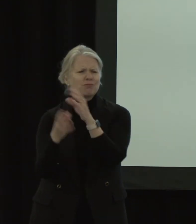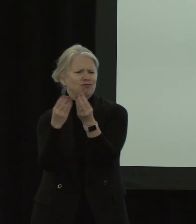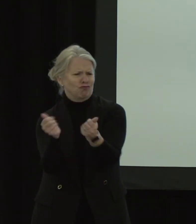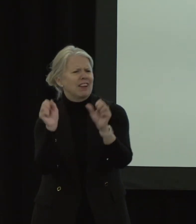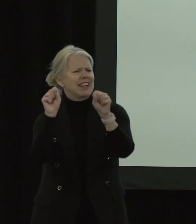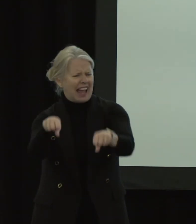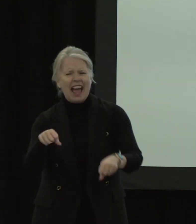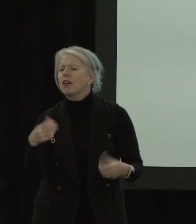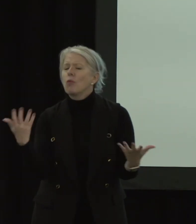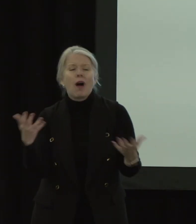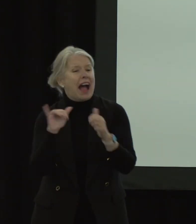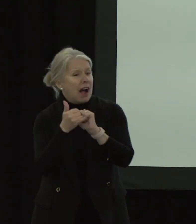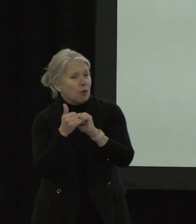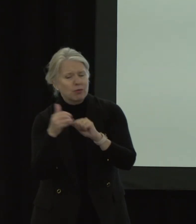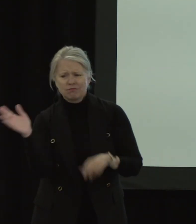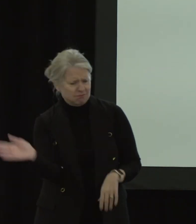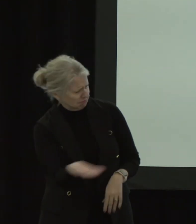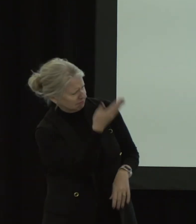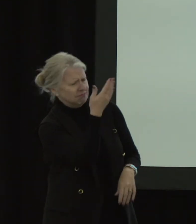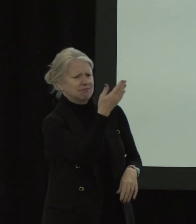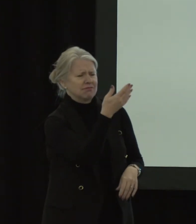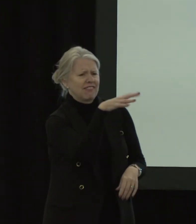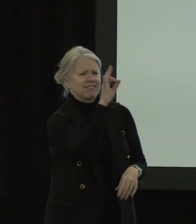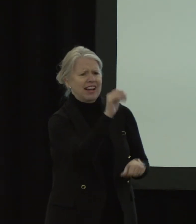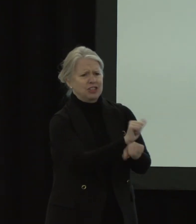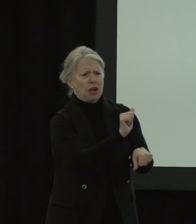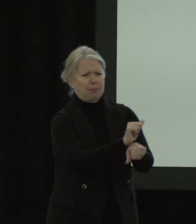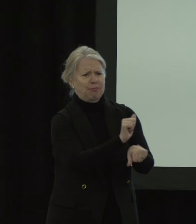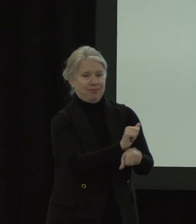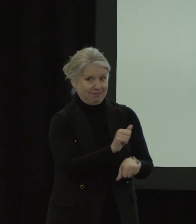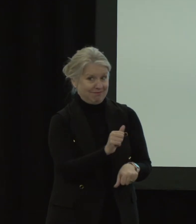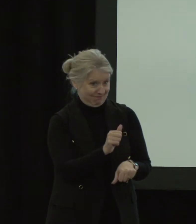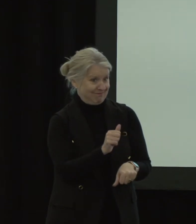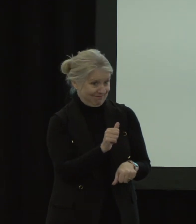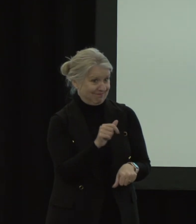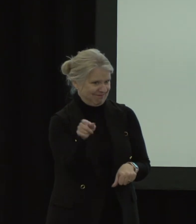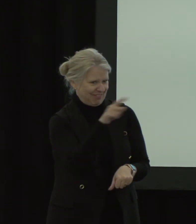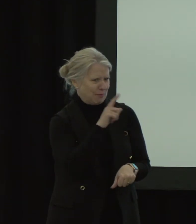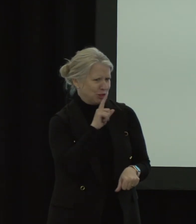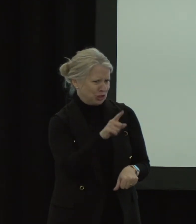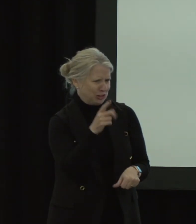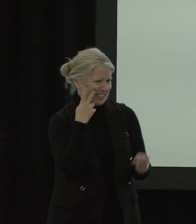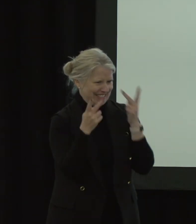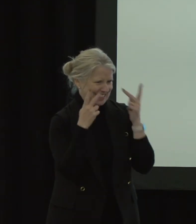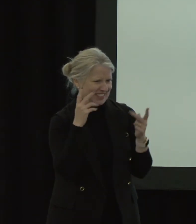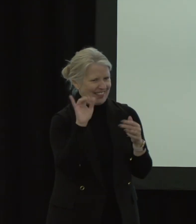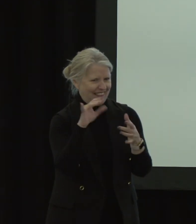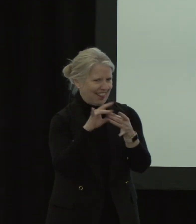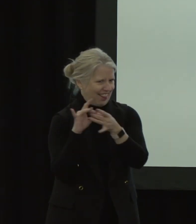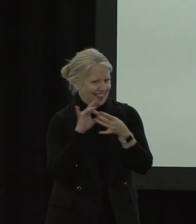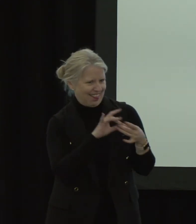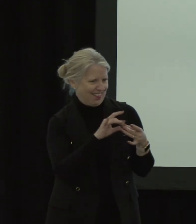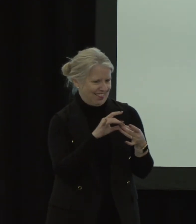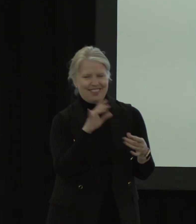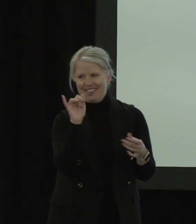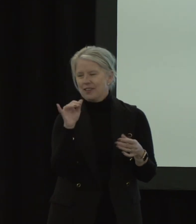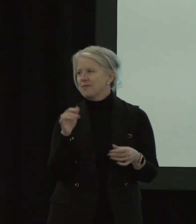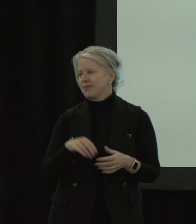get a job. I assume, some of you have heard this parroting. Well, there's a